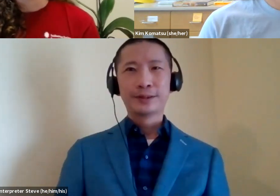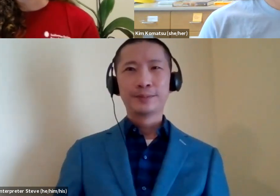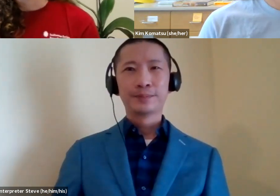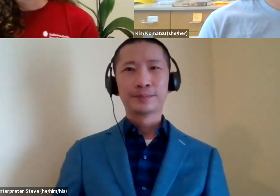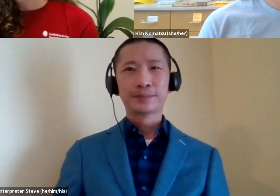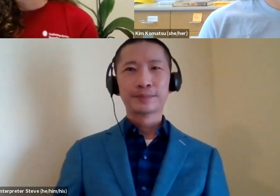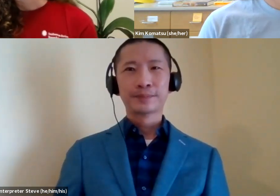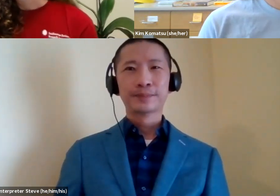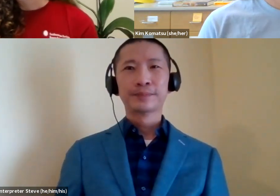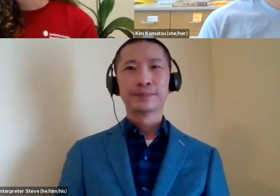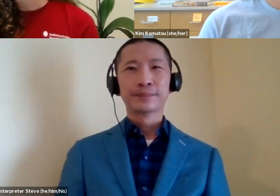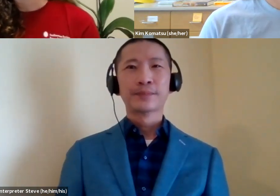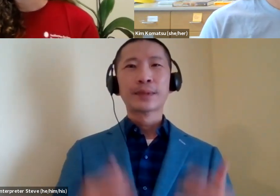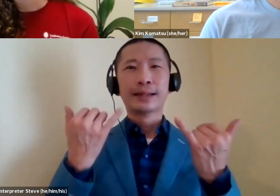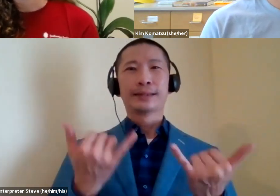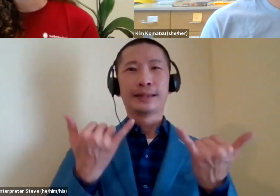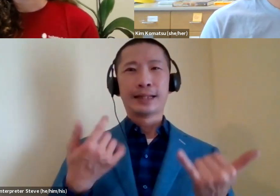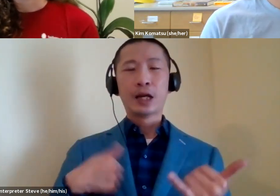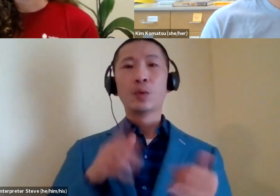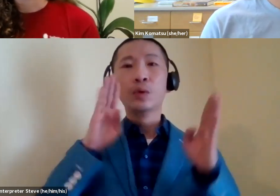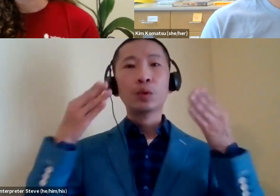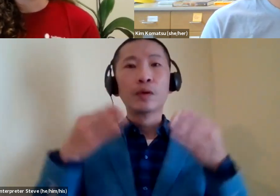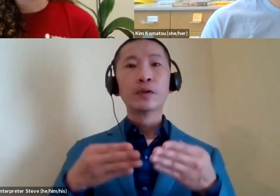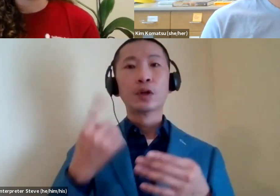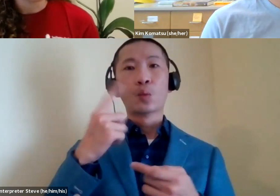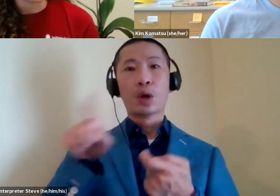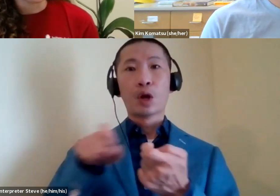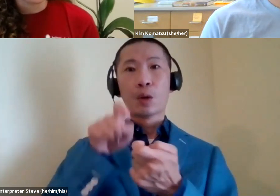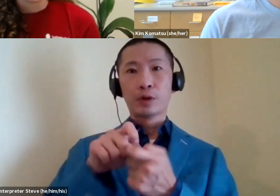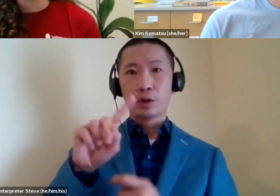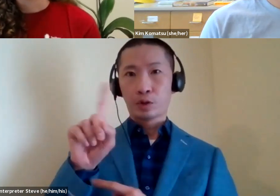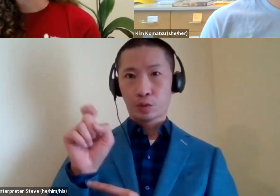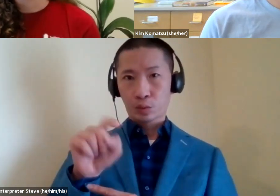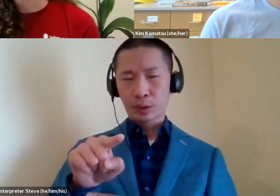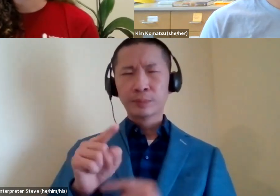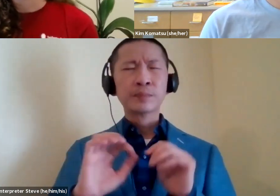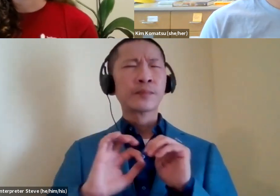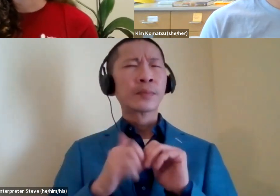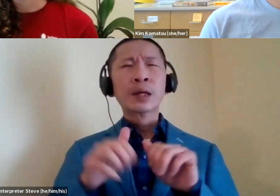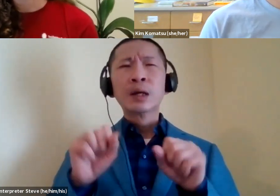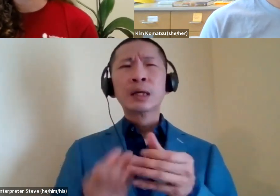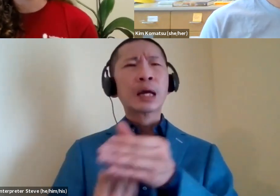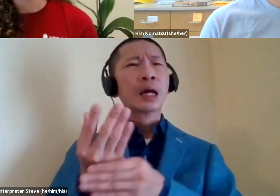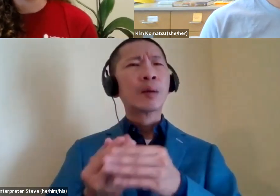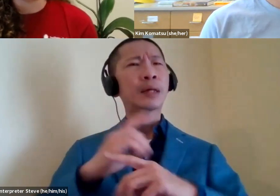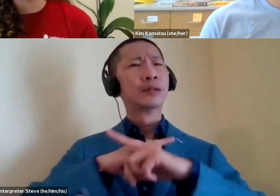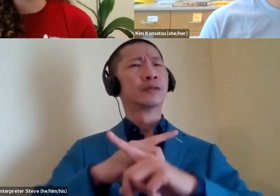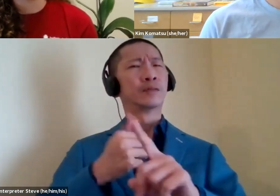Emily Borger: Now today we're going to focus on one particular question; How can plants defend themselves?